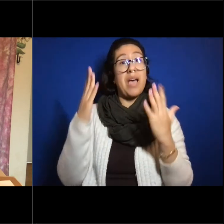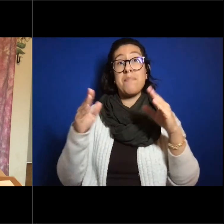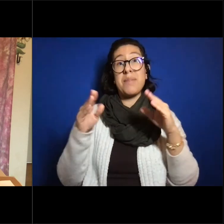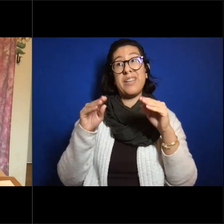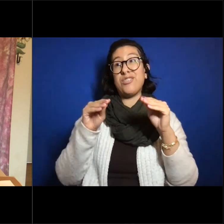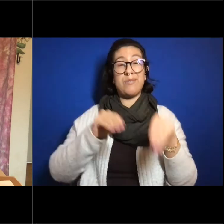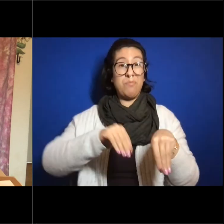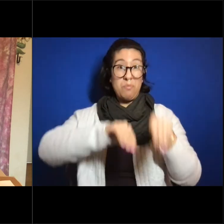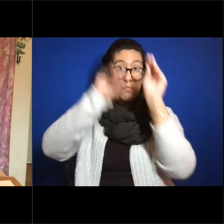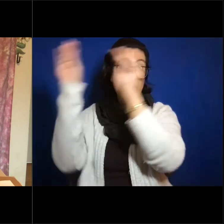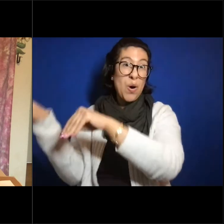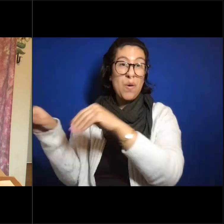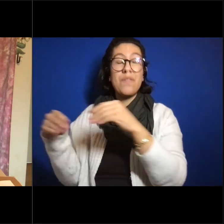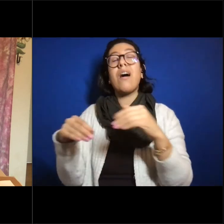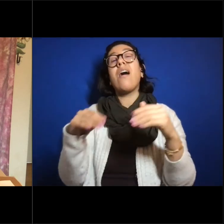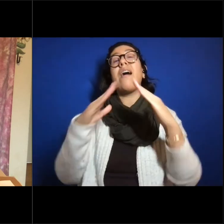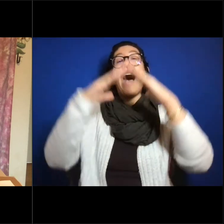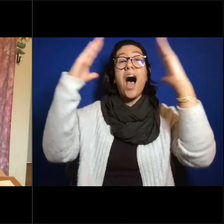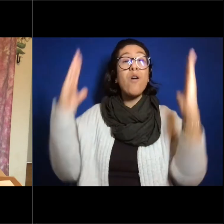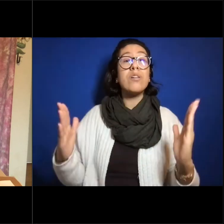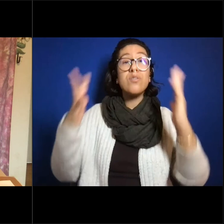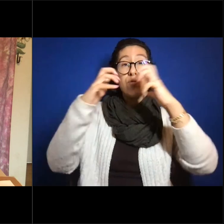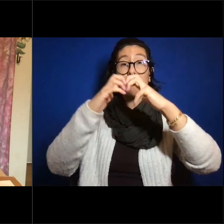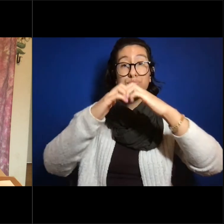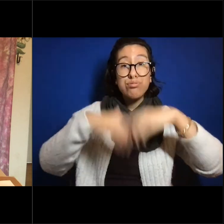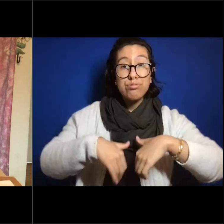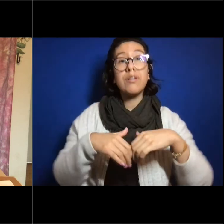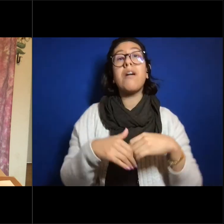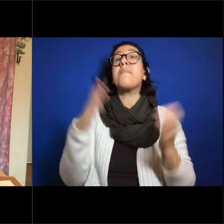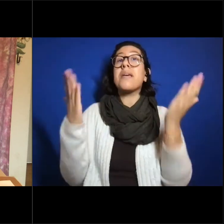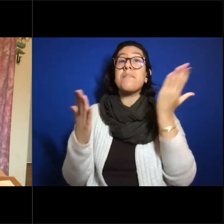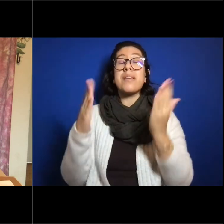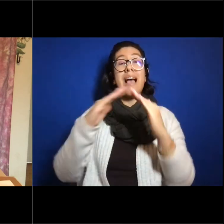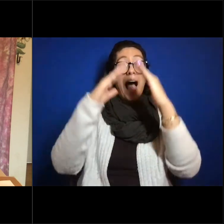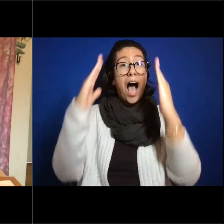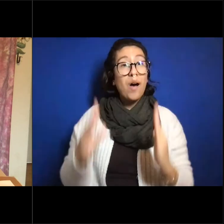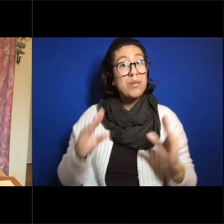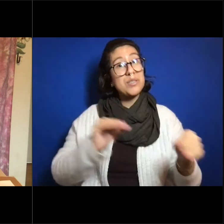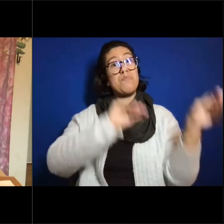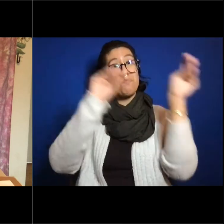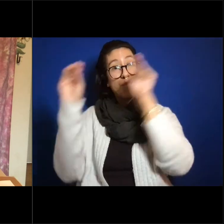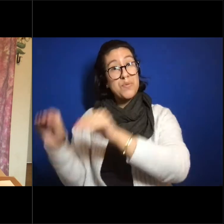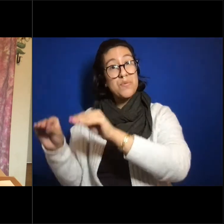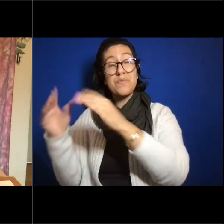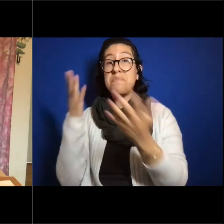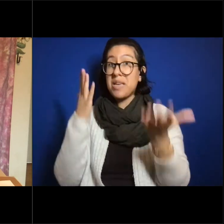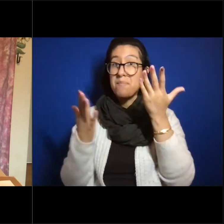So I think people think either the whole thing is going to move or definitely the roof is going to blow off. Let's do it.